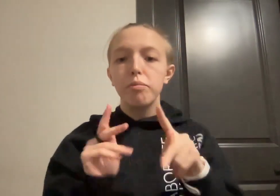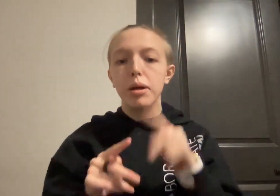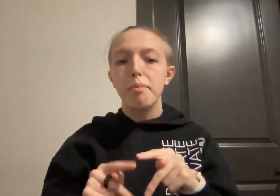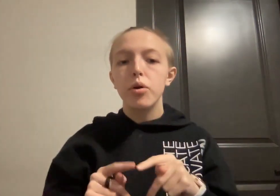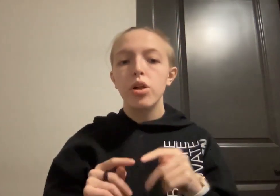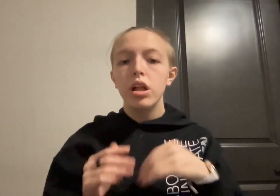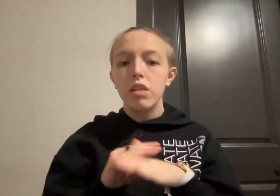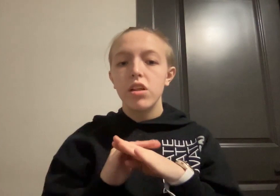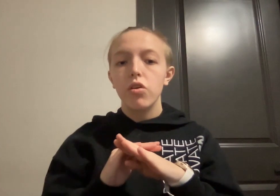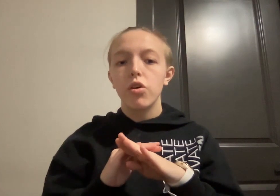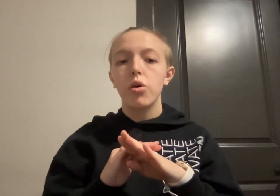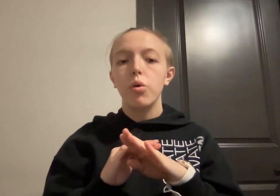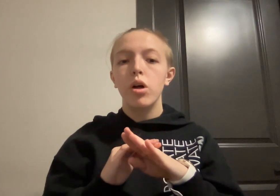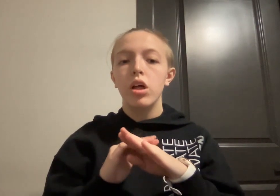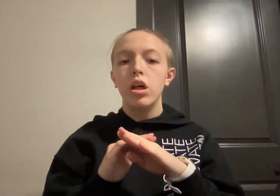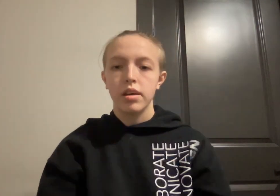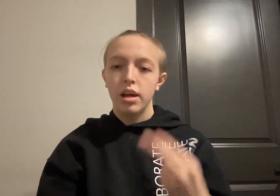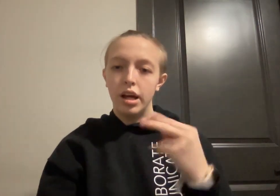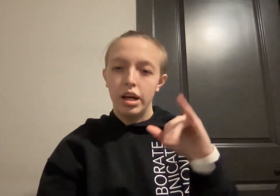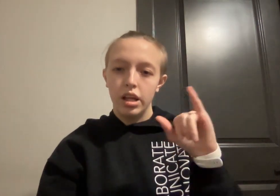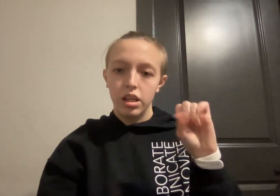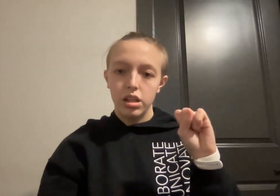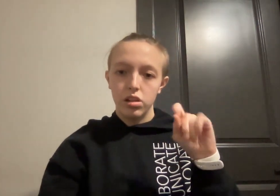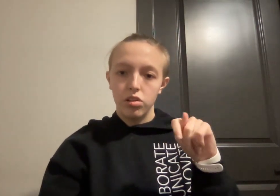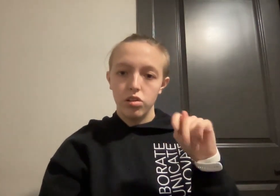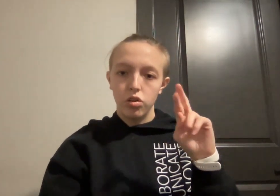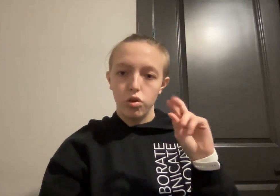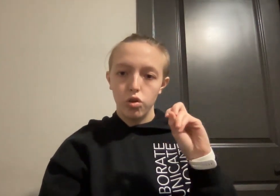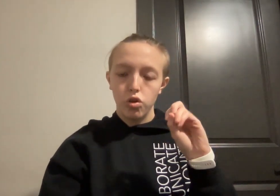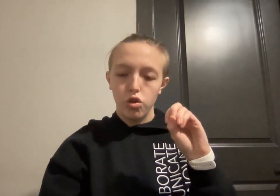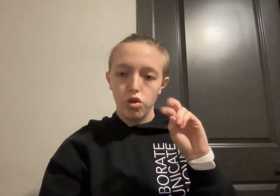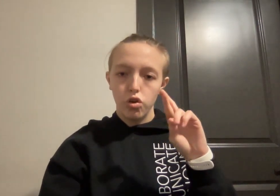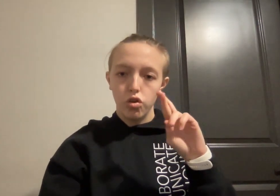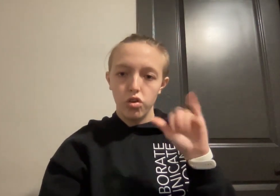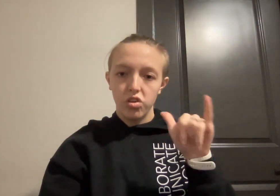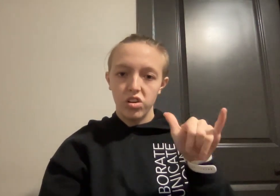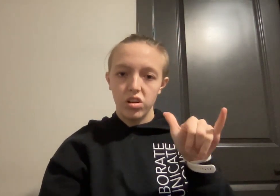people through history